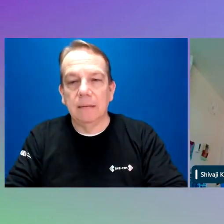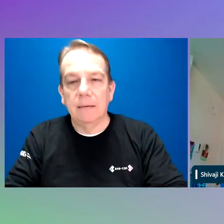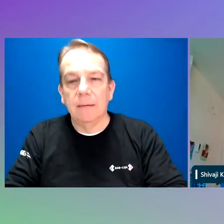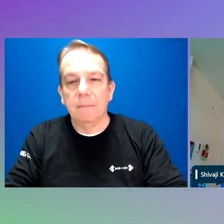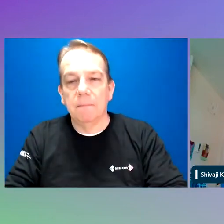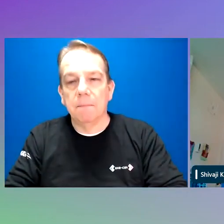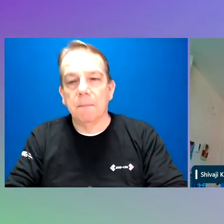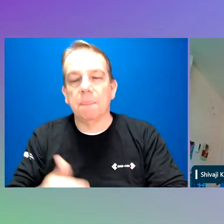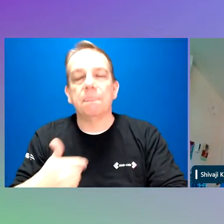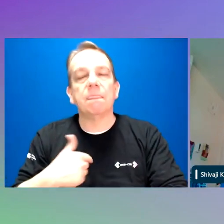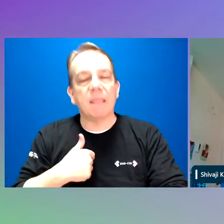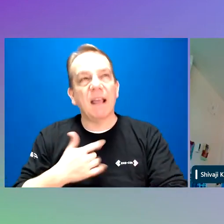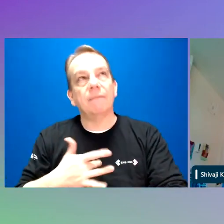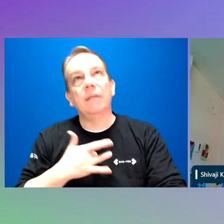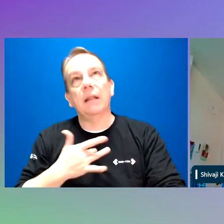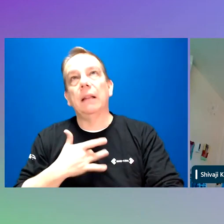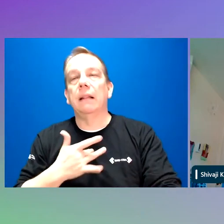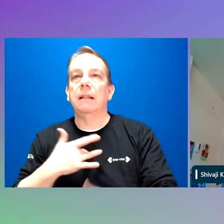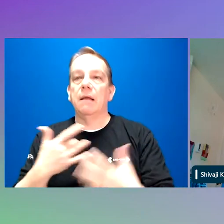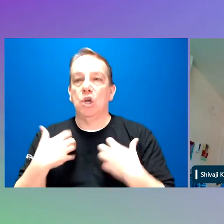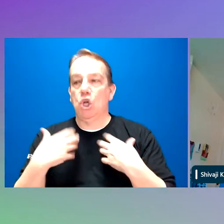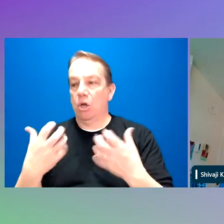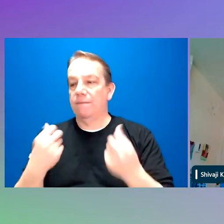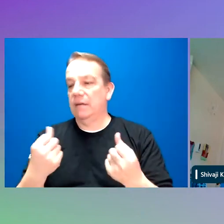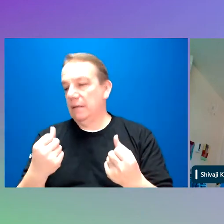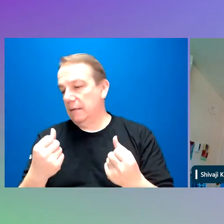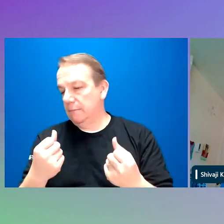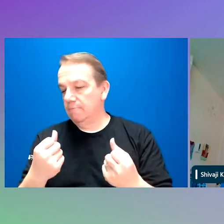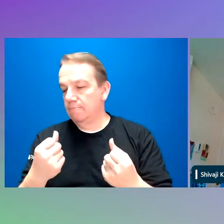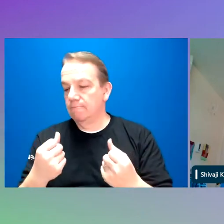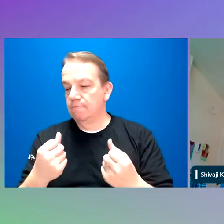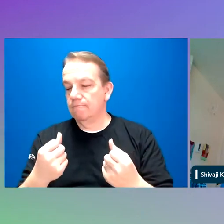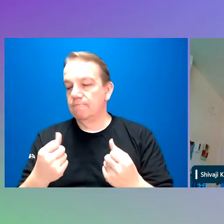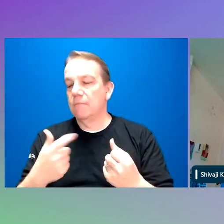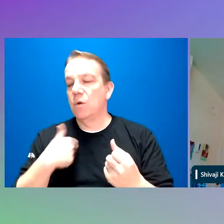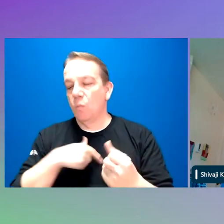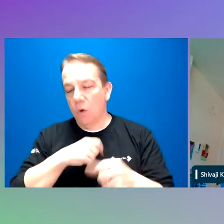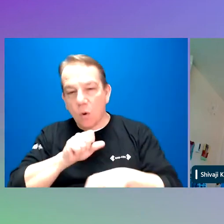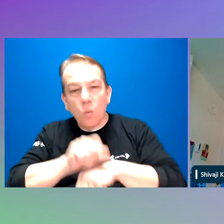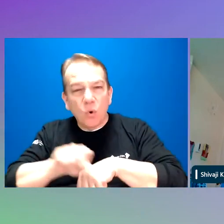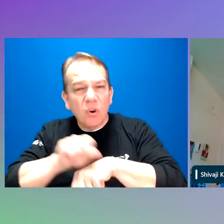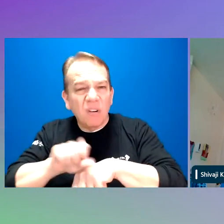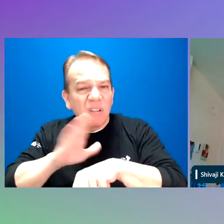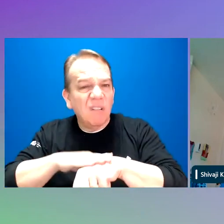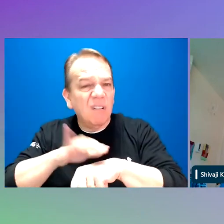that we are chipping away, um, a